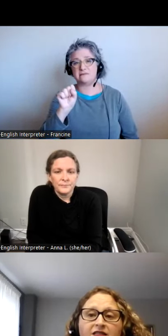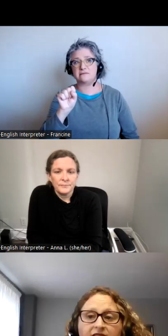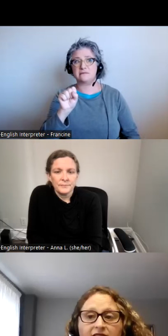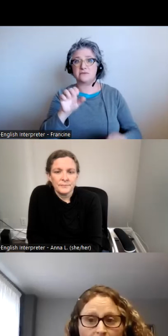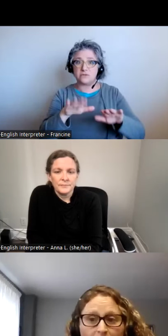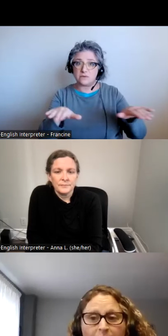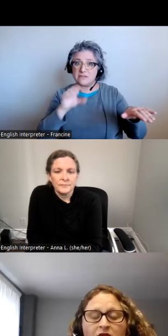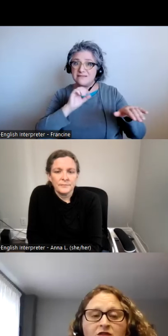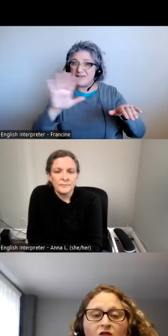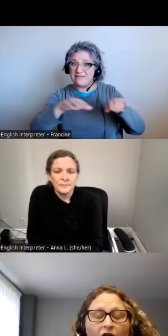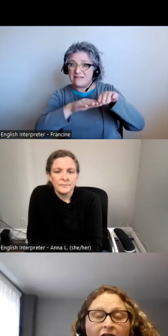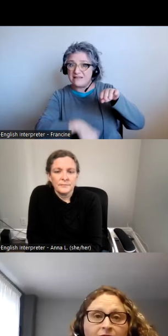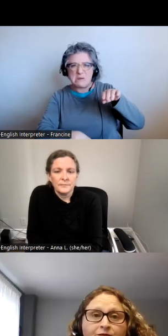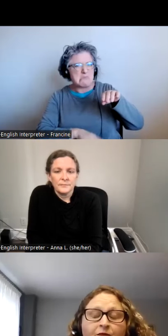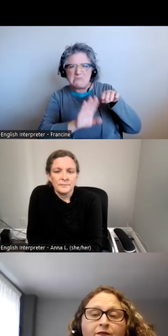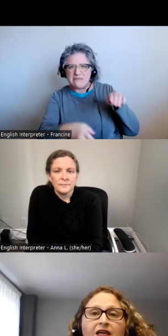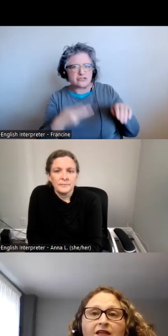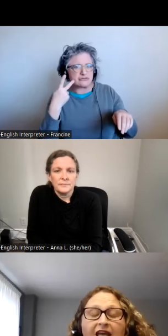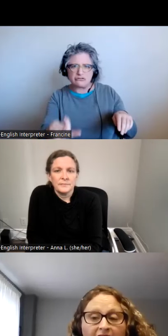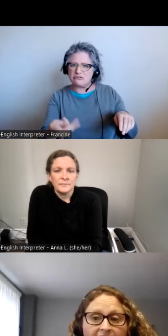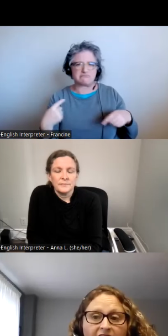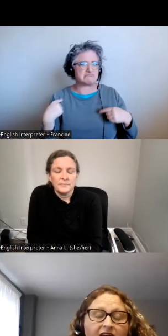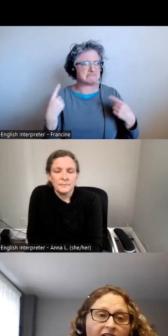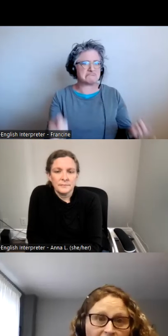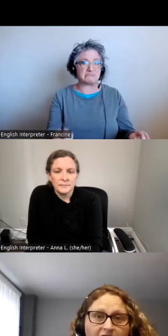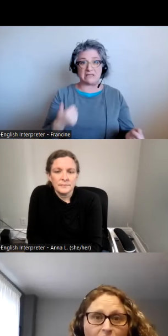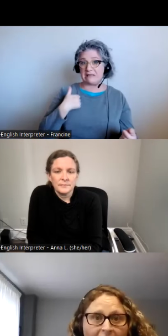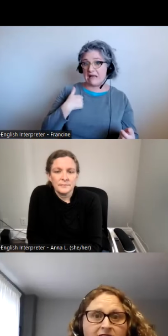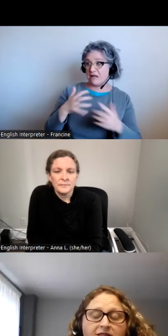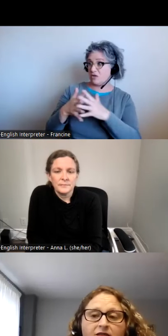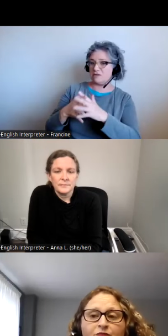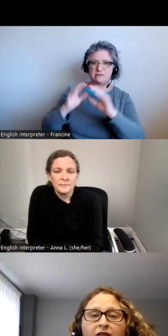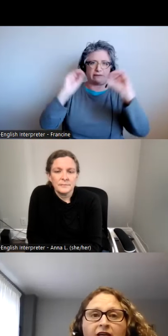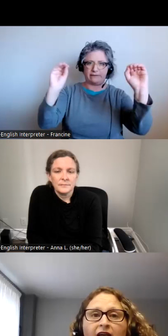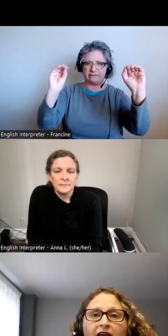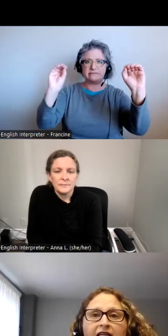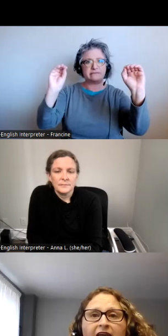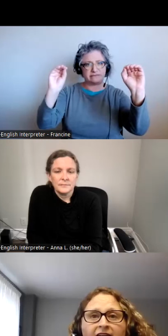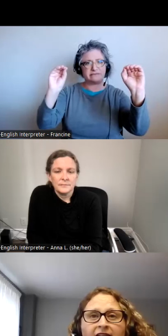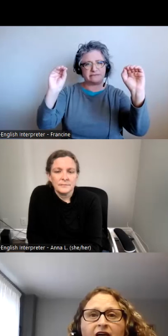higher, but still rare. The occurrence rate of myocarditis